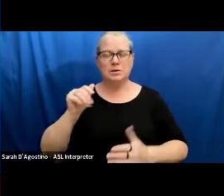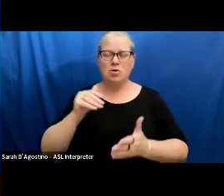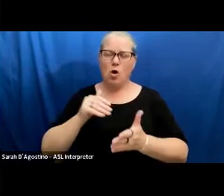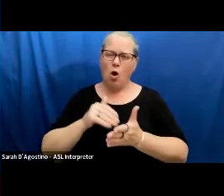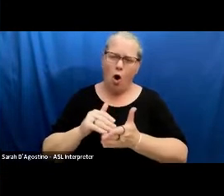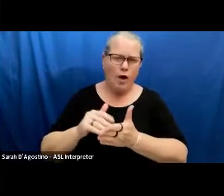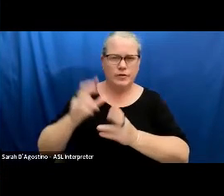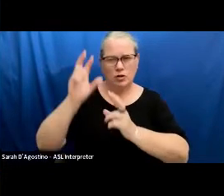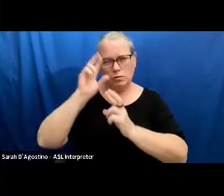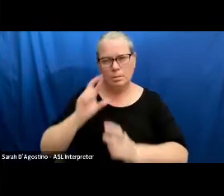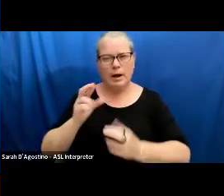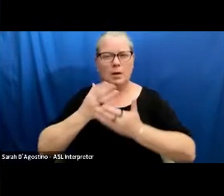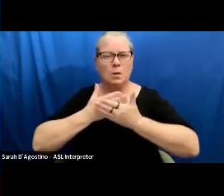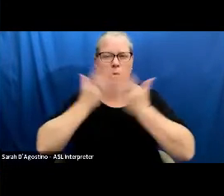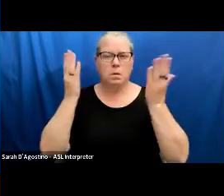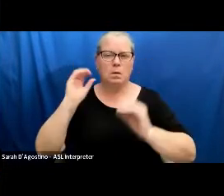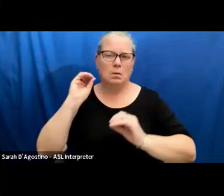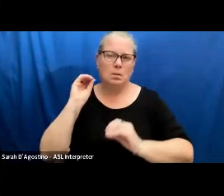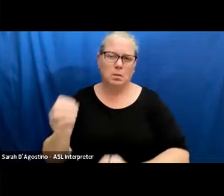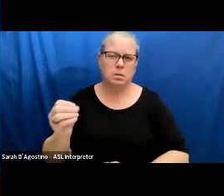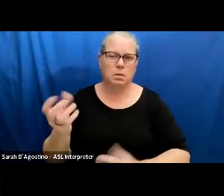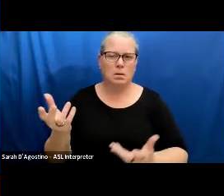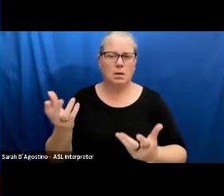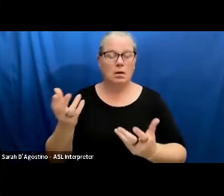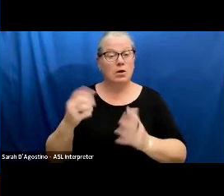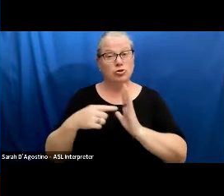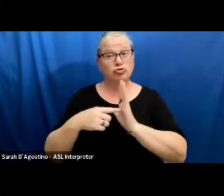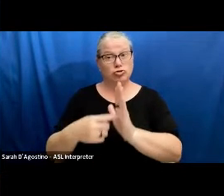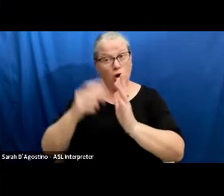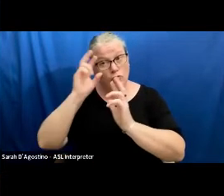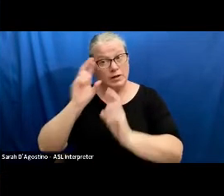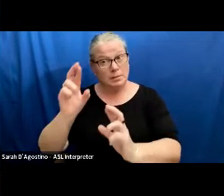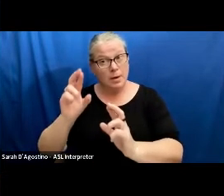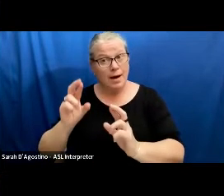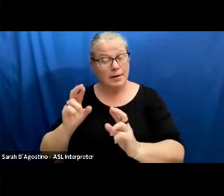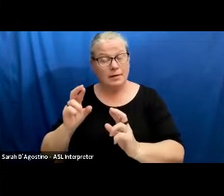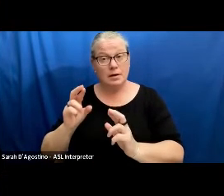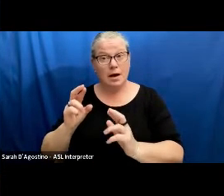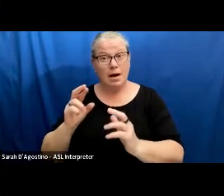disrespect for someone with a disability without is to not allow them to have privacy